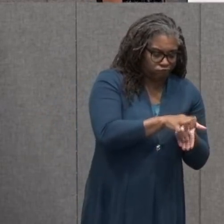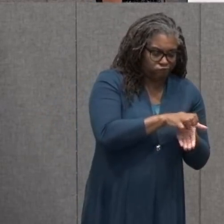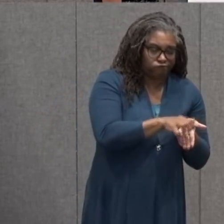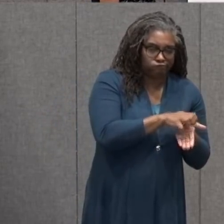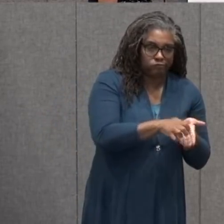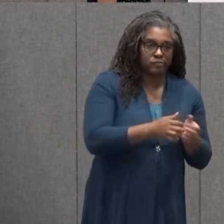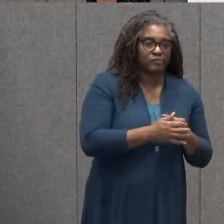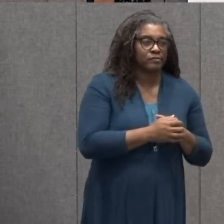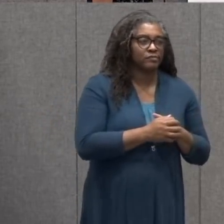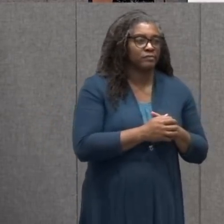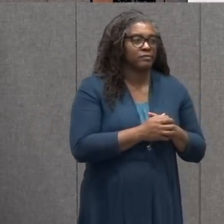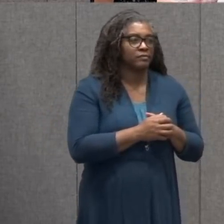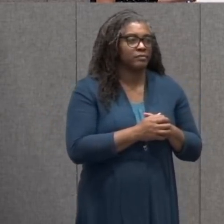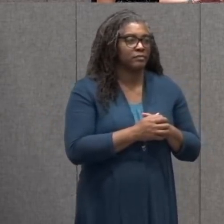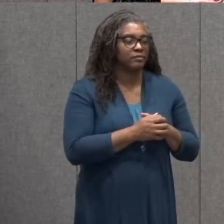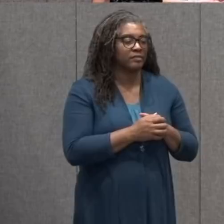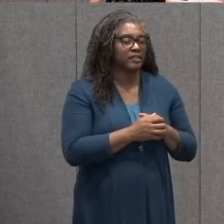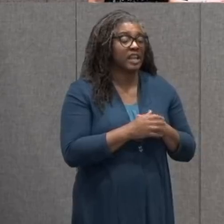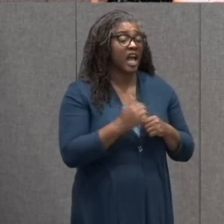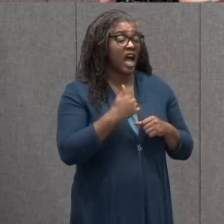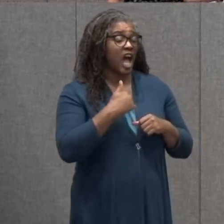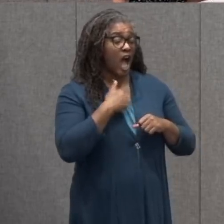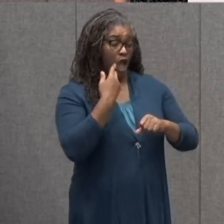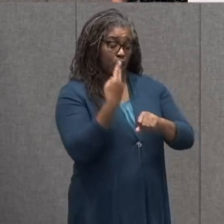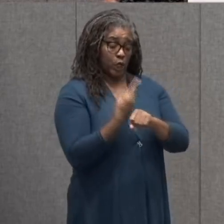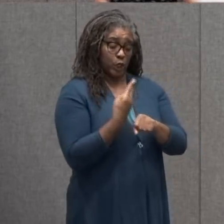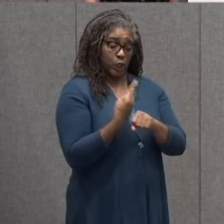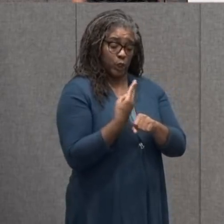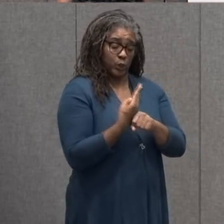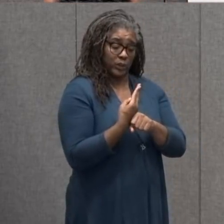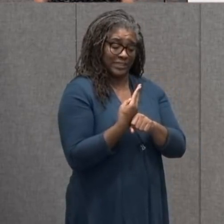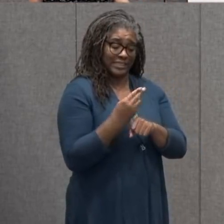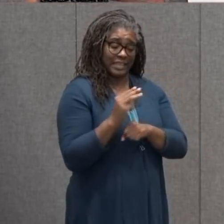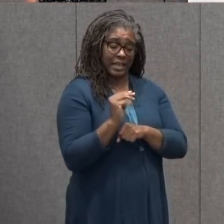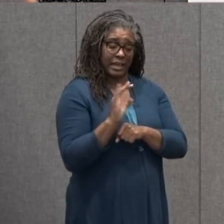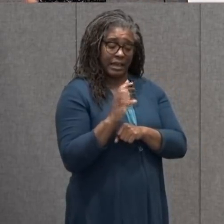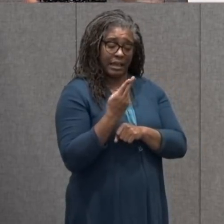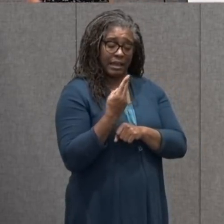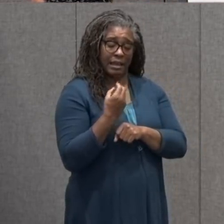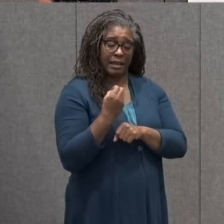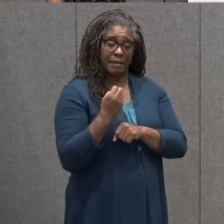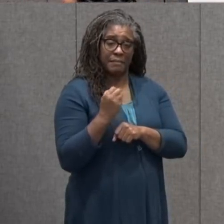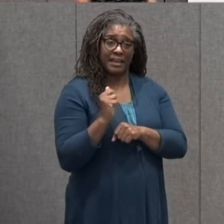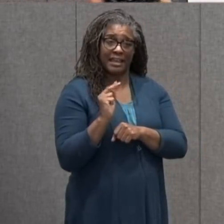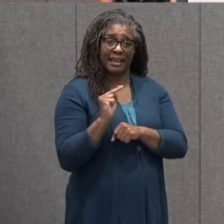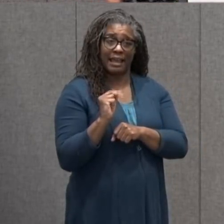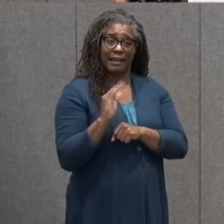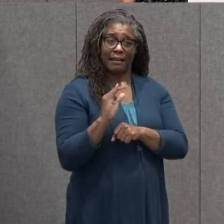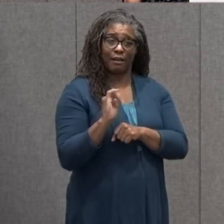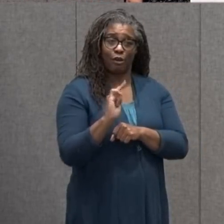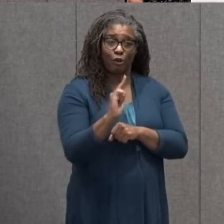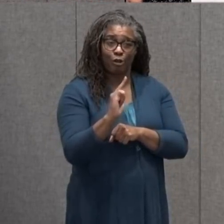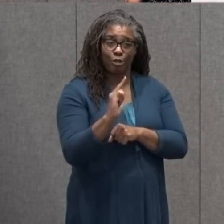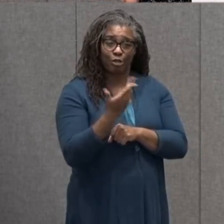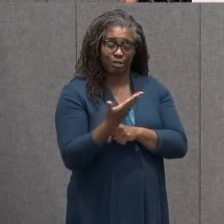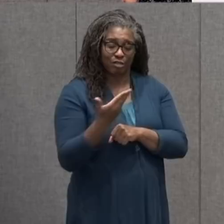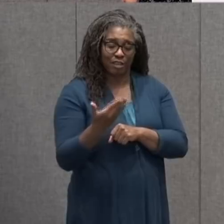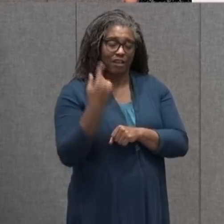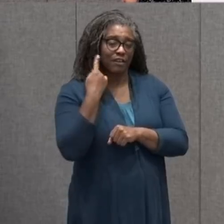And that mechanical object was a can opener. A can opener, I remember you brought that in also. Kind of a long sentence, but there we go.